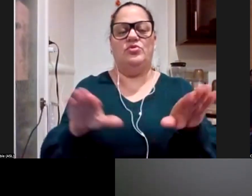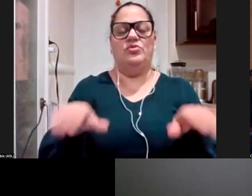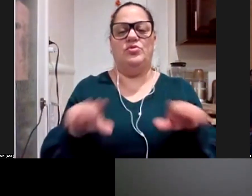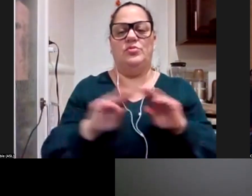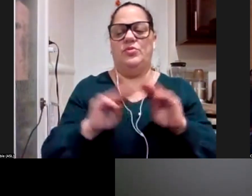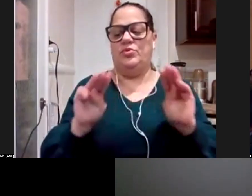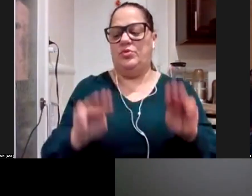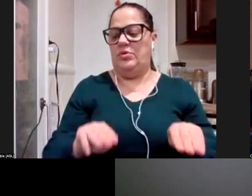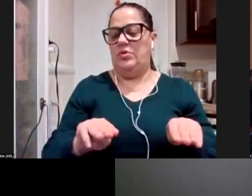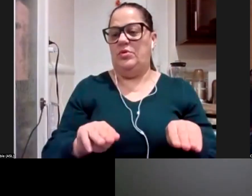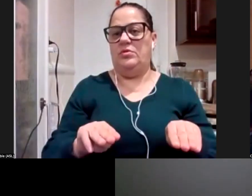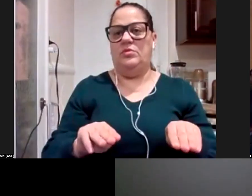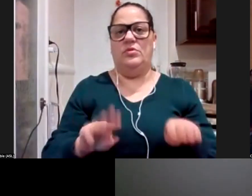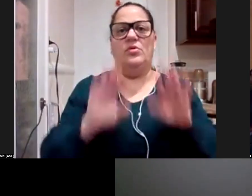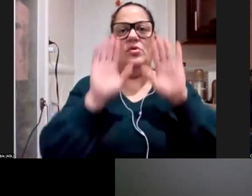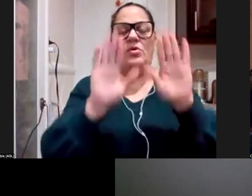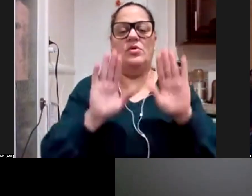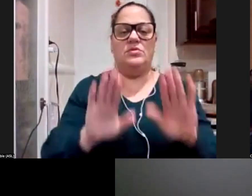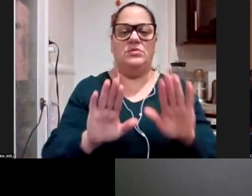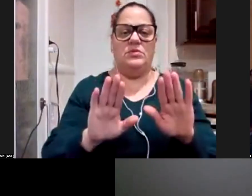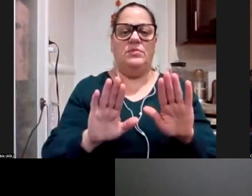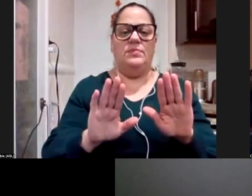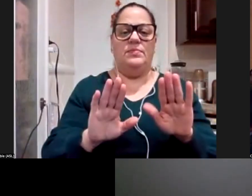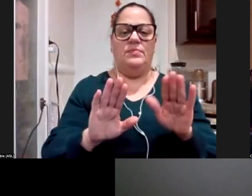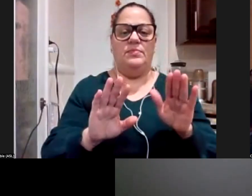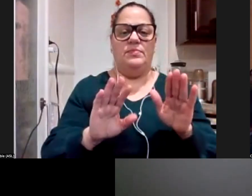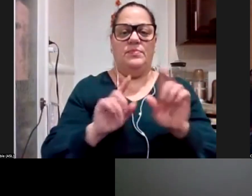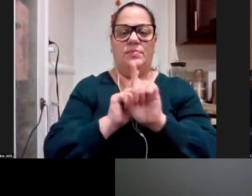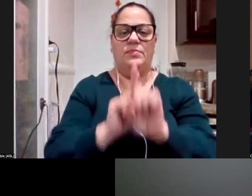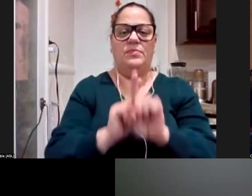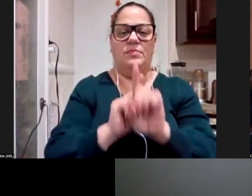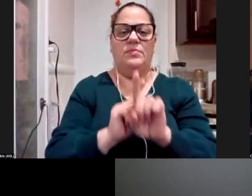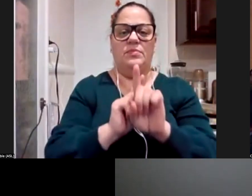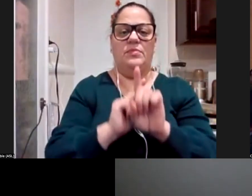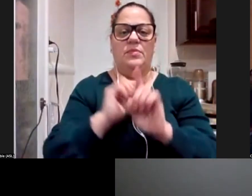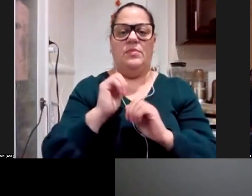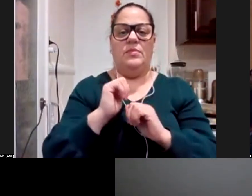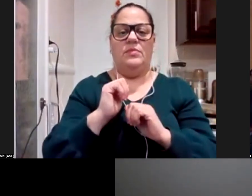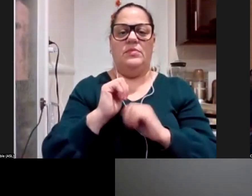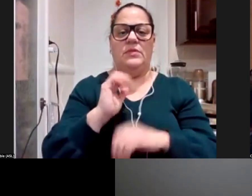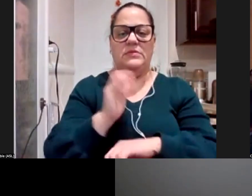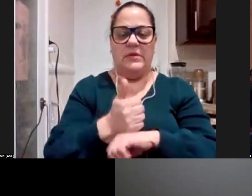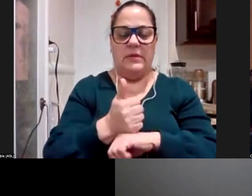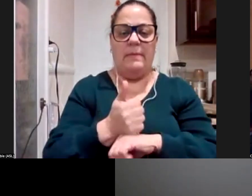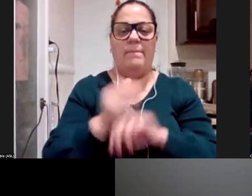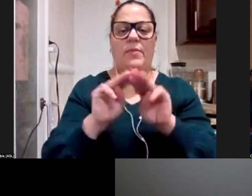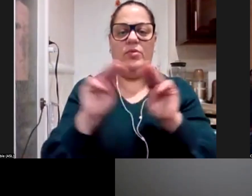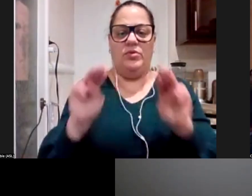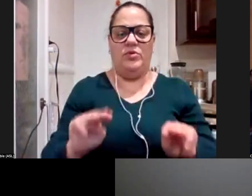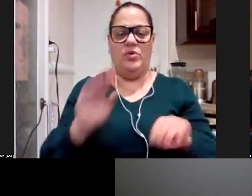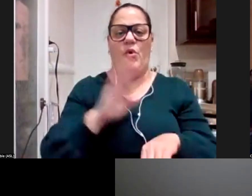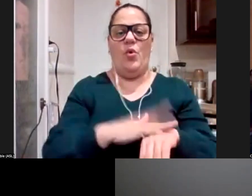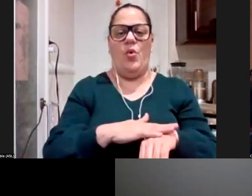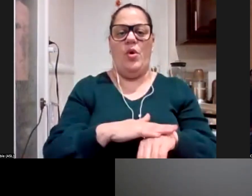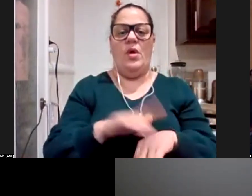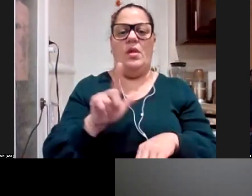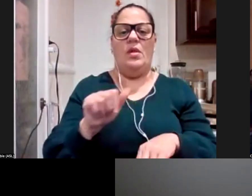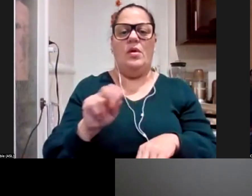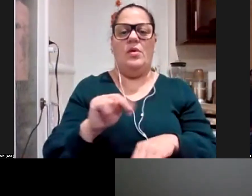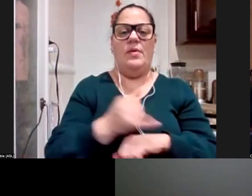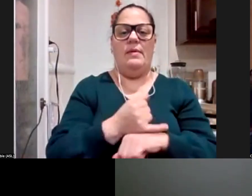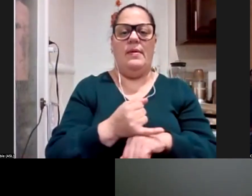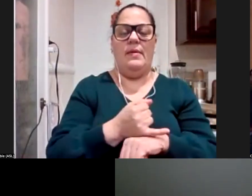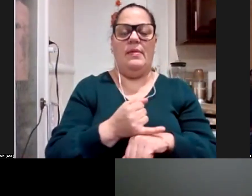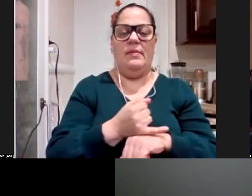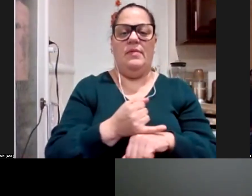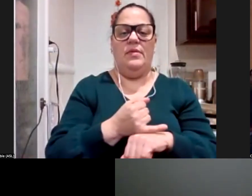were great mentors for us um, on building out uh, a museum on Long Island and what was unique about